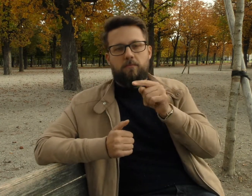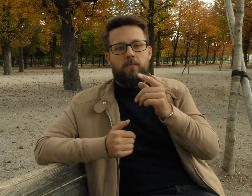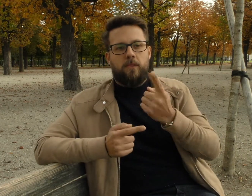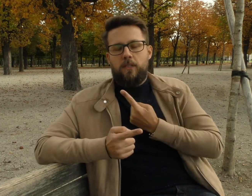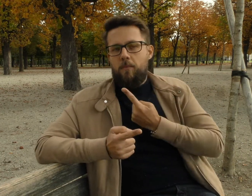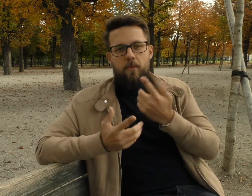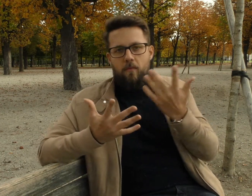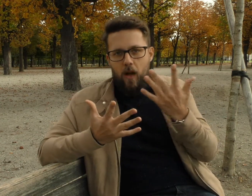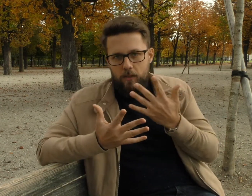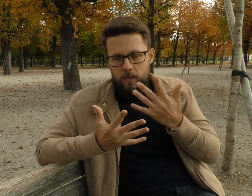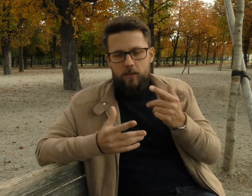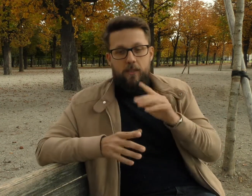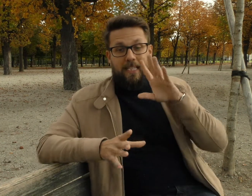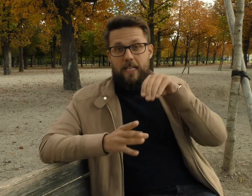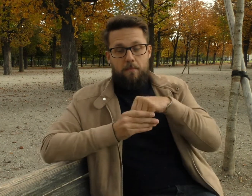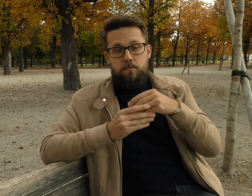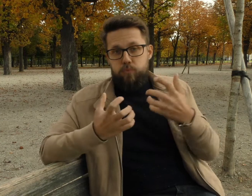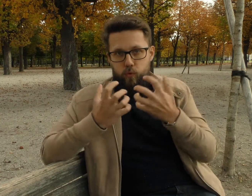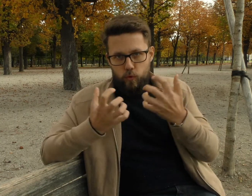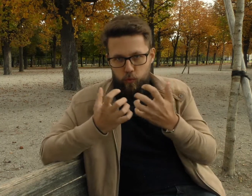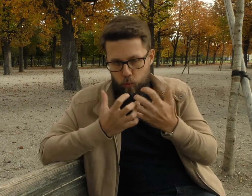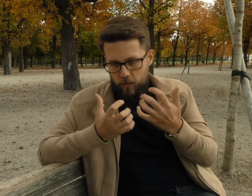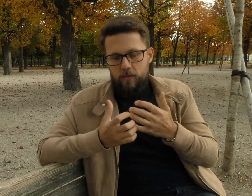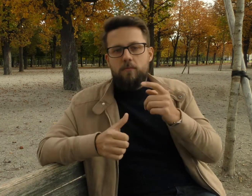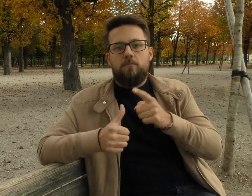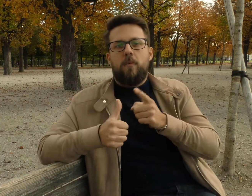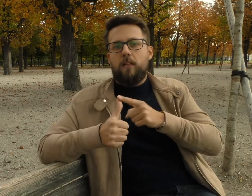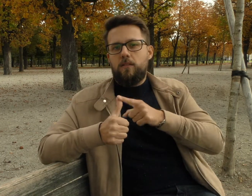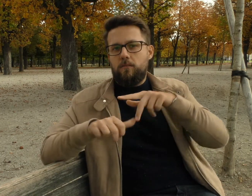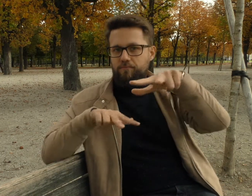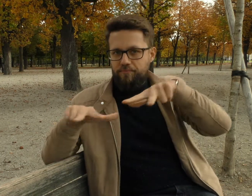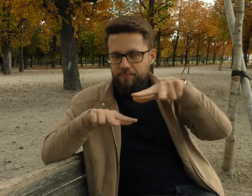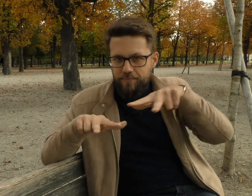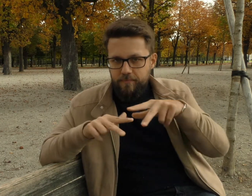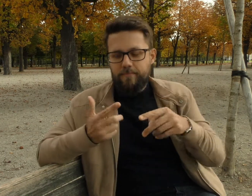My roles during the production were 1. director, I was the director